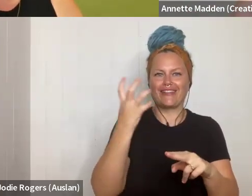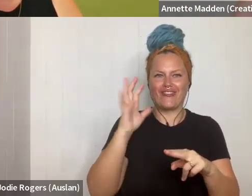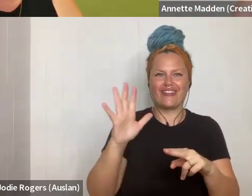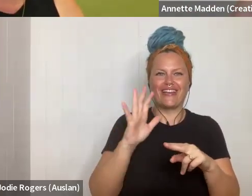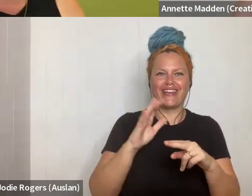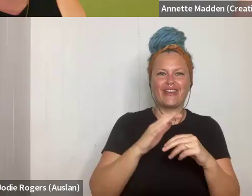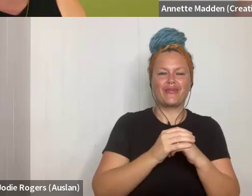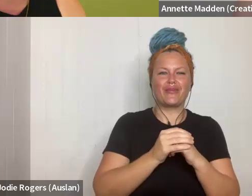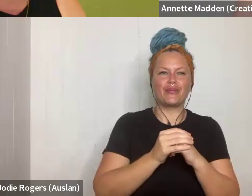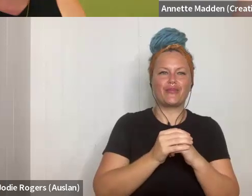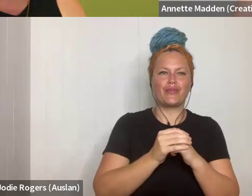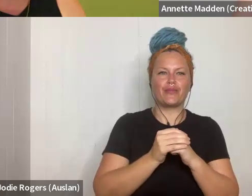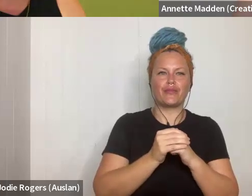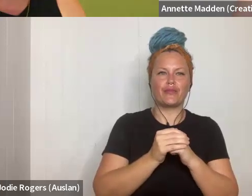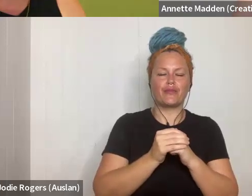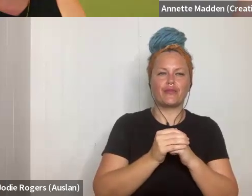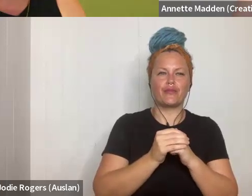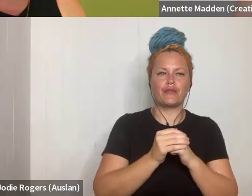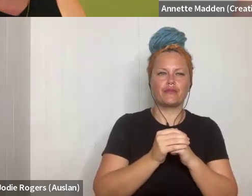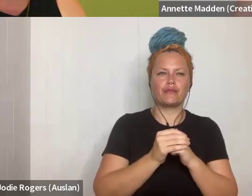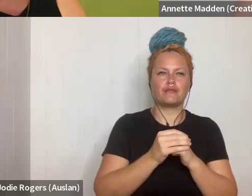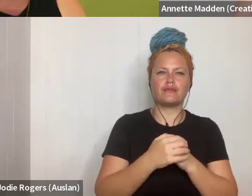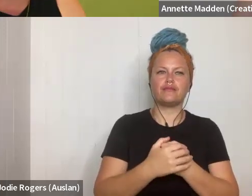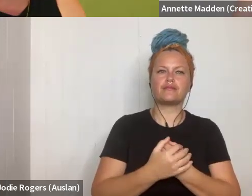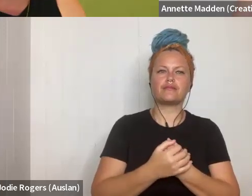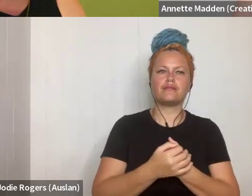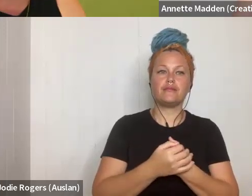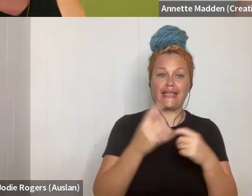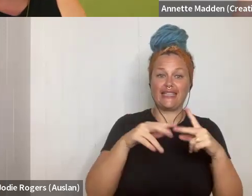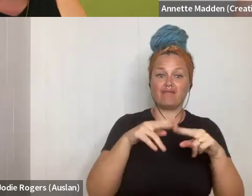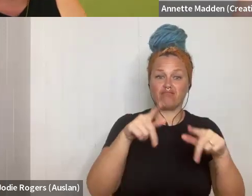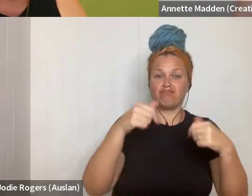to other categories so I am just going to talk to that quickly.